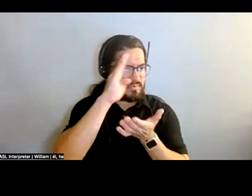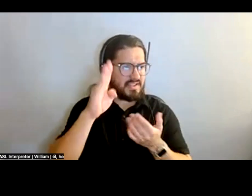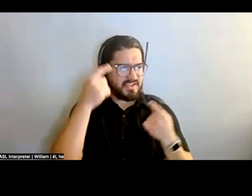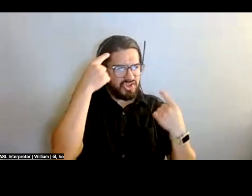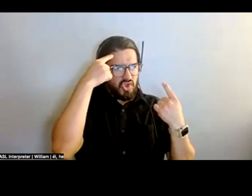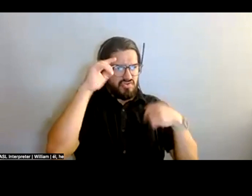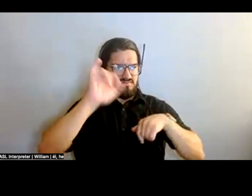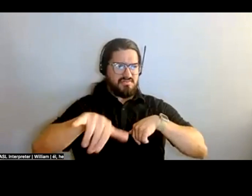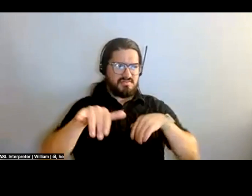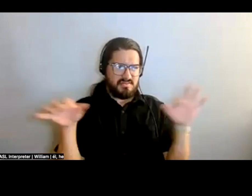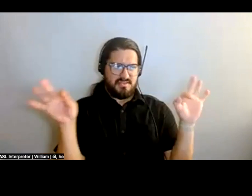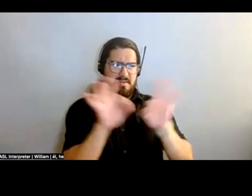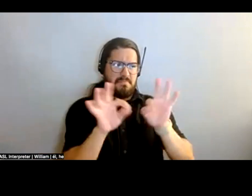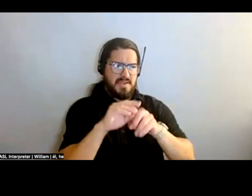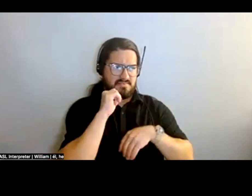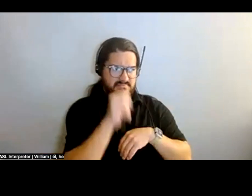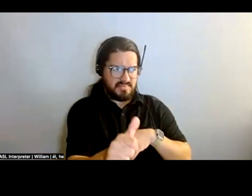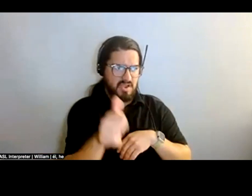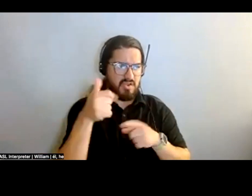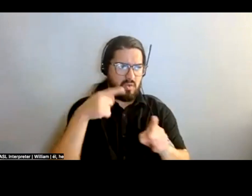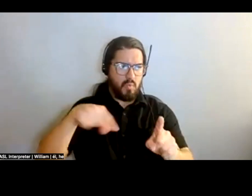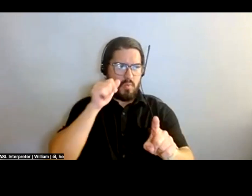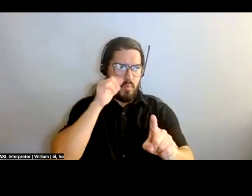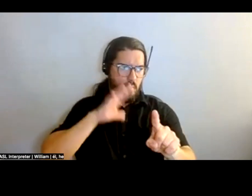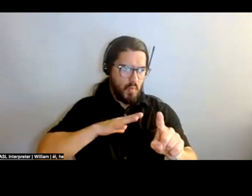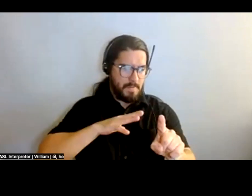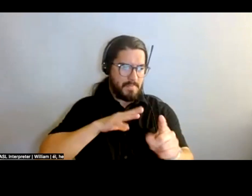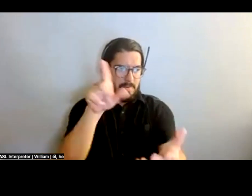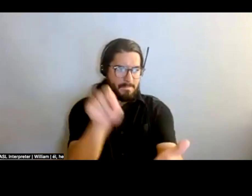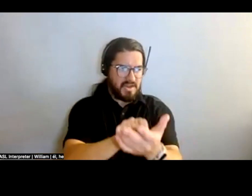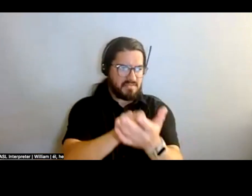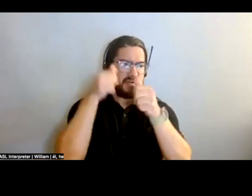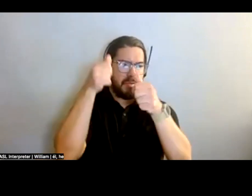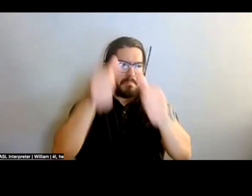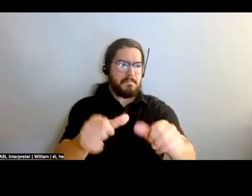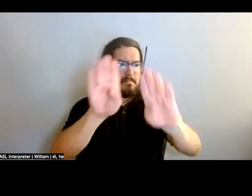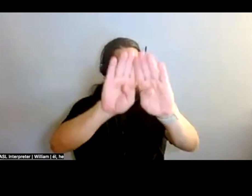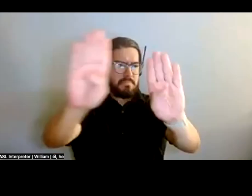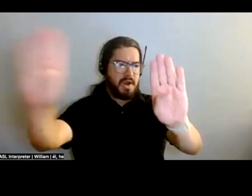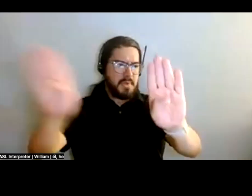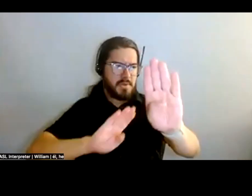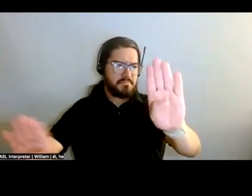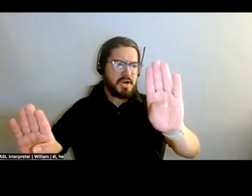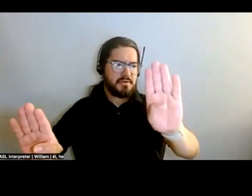giving rein to memory from some pantry full of Canadian products next to the cereal